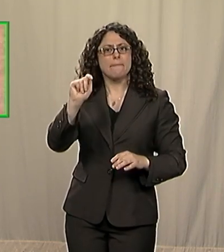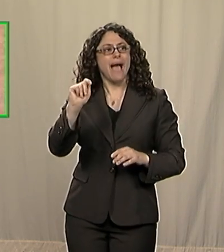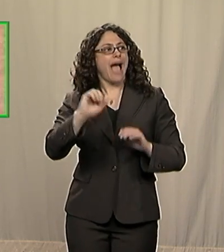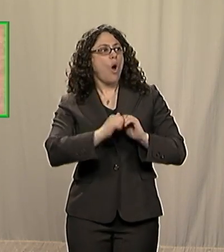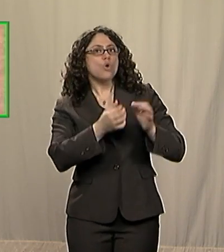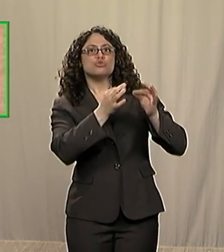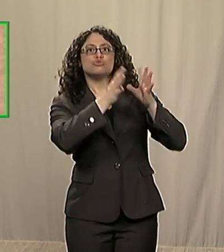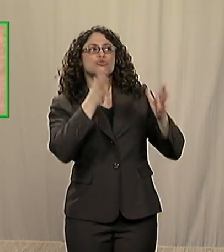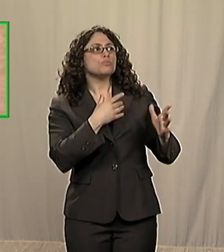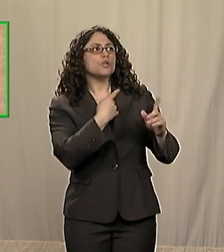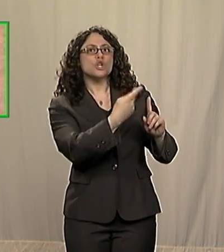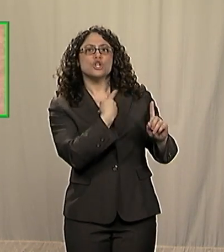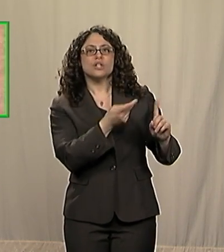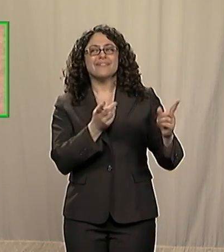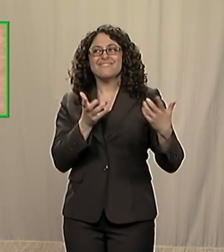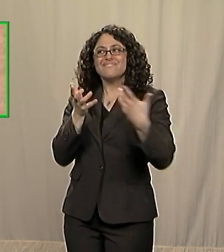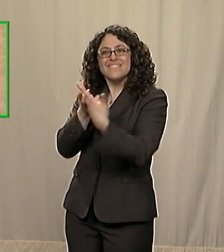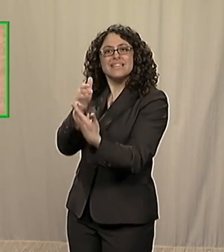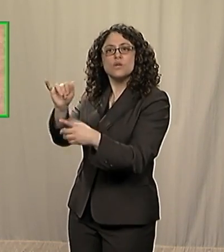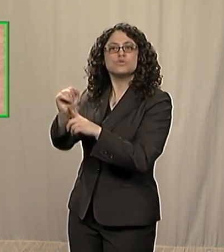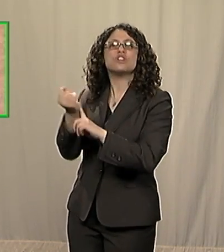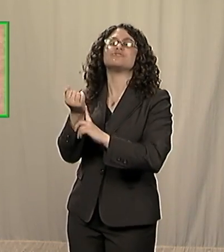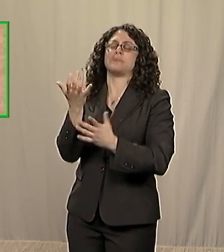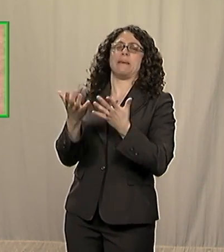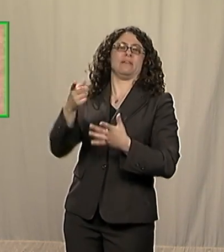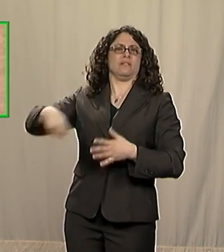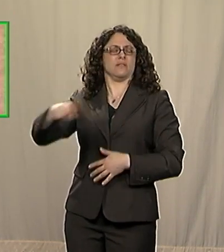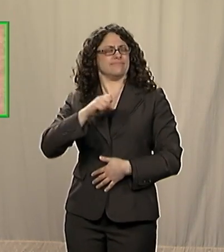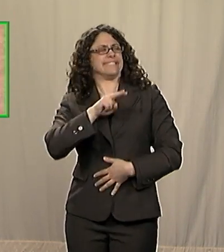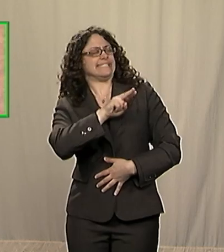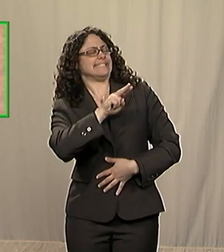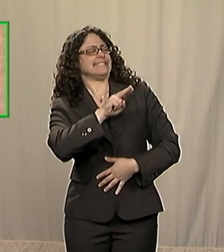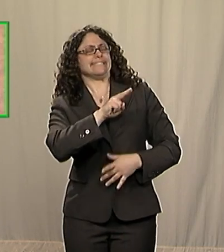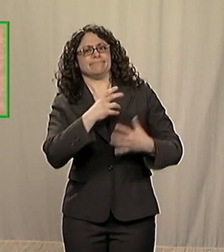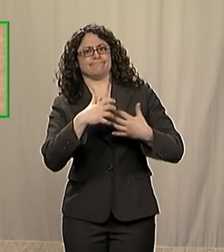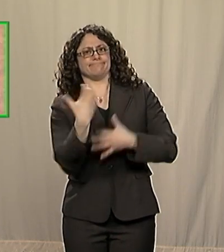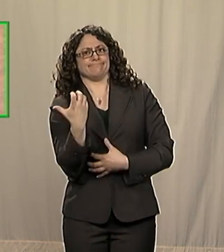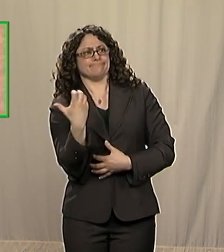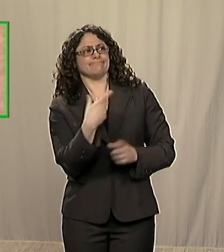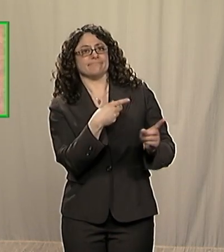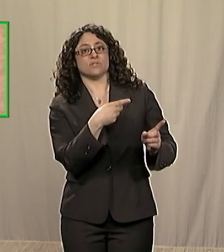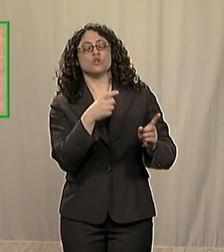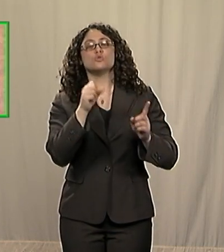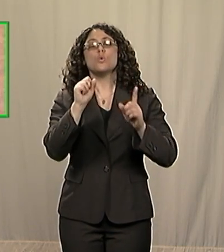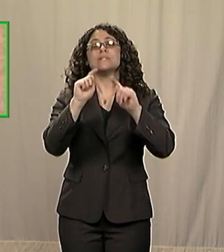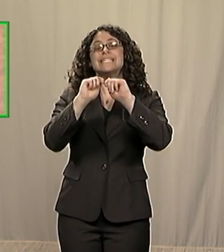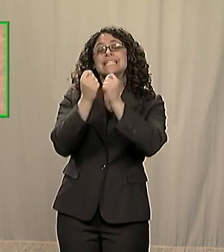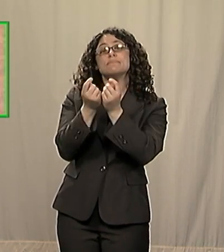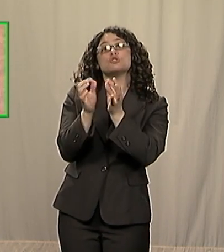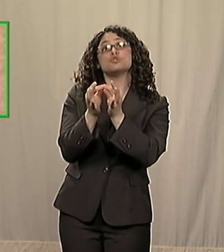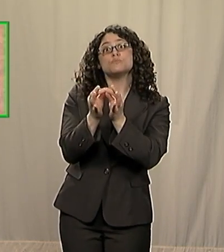might be palpable to the different situations. In terms of team interpreting, how we negotiate that.